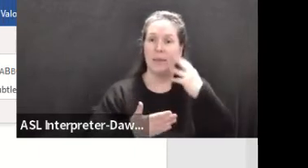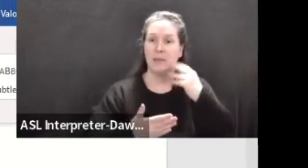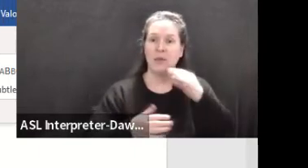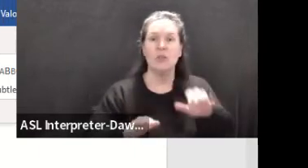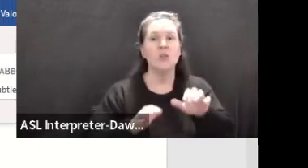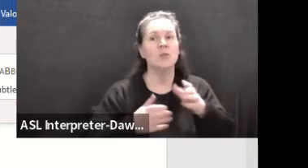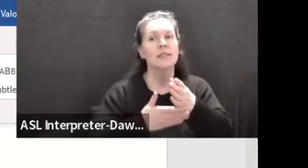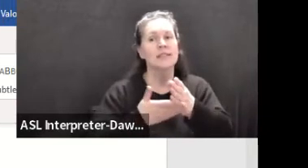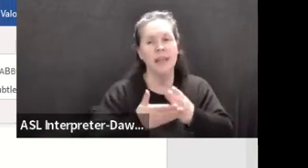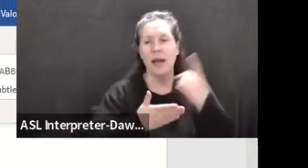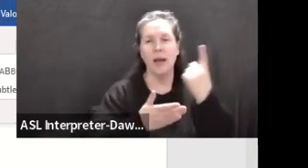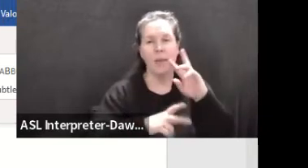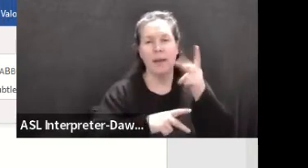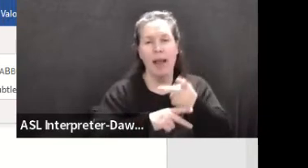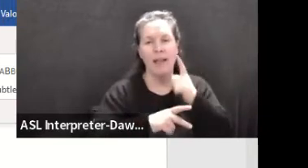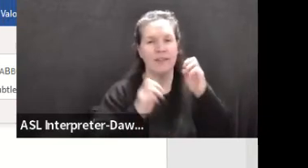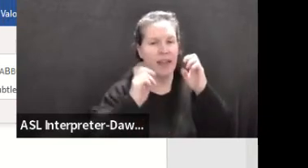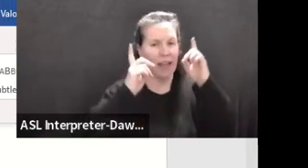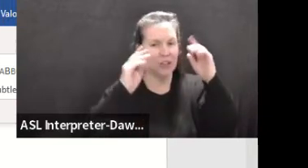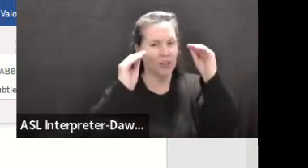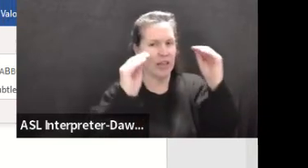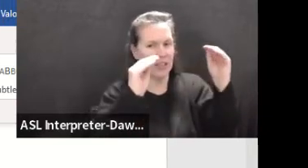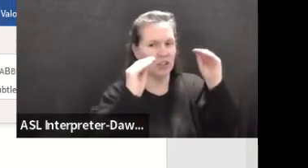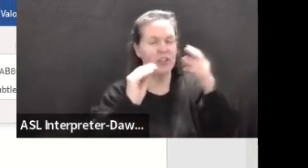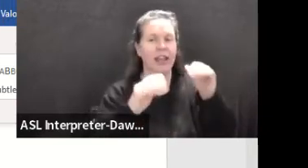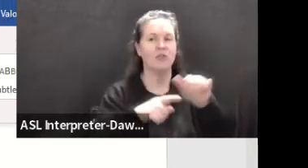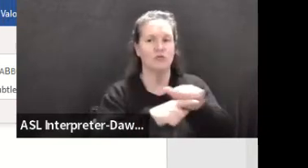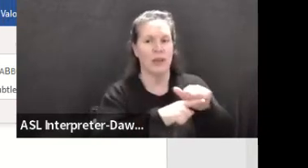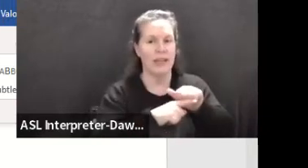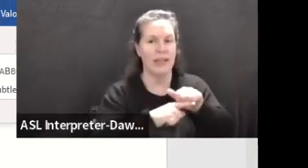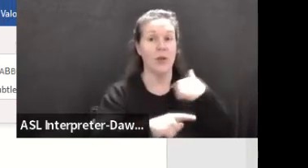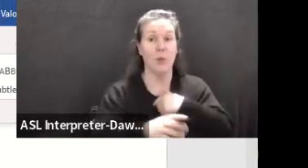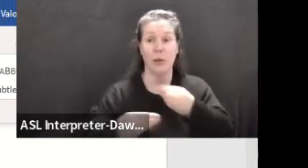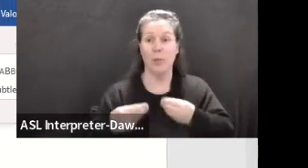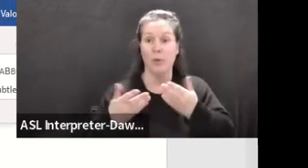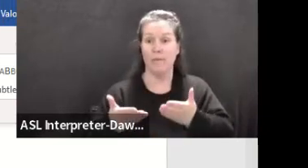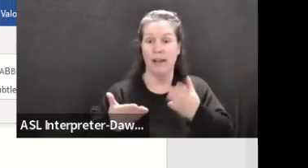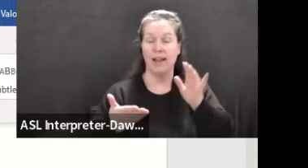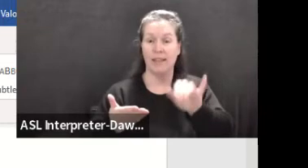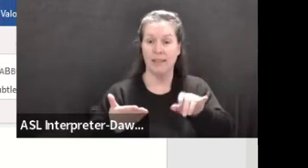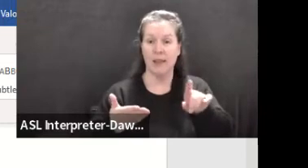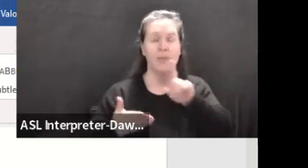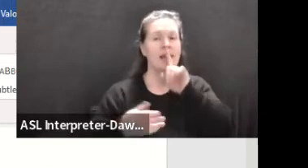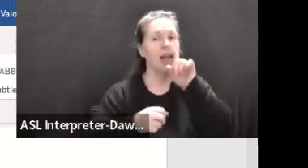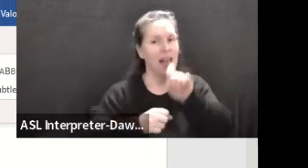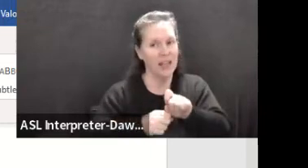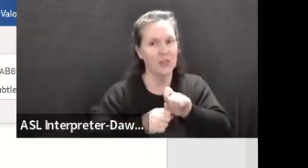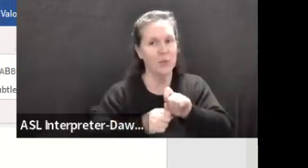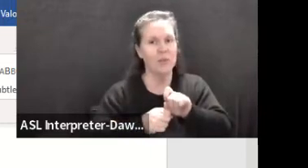doing some sort of education and training. And then we were providing them the actual content expertise